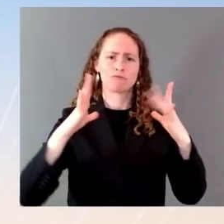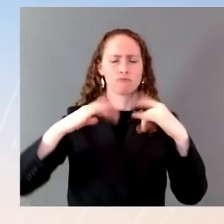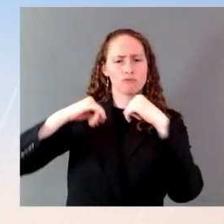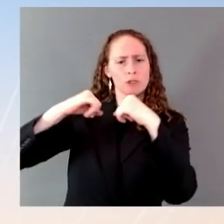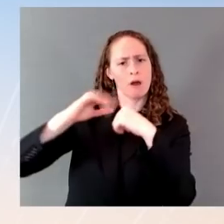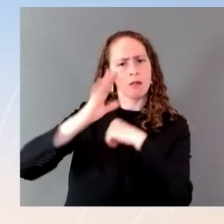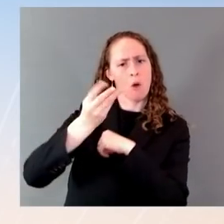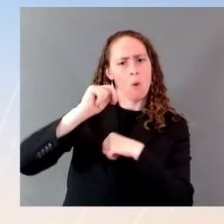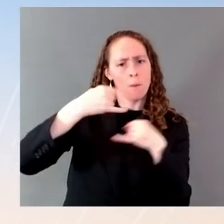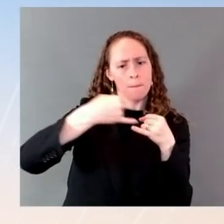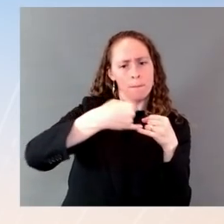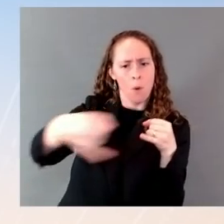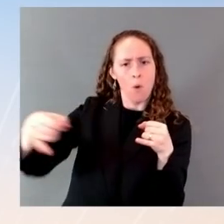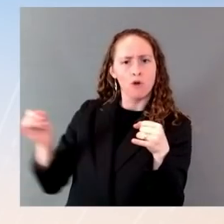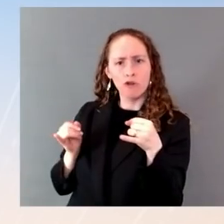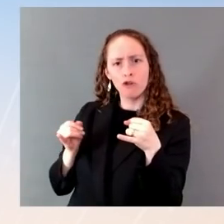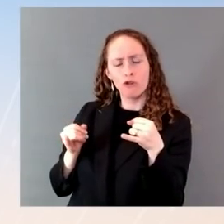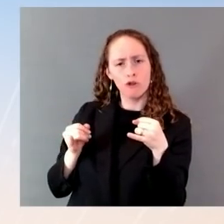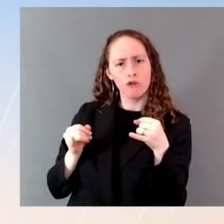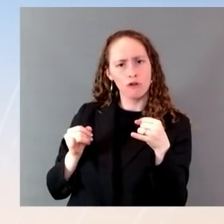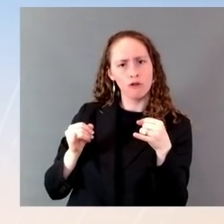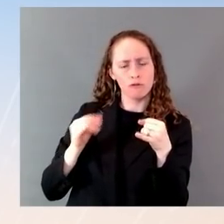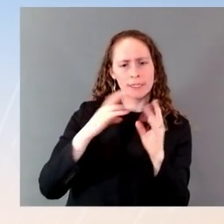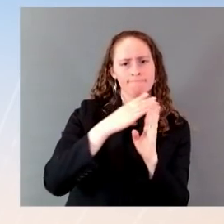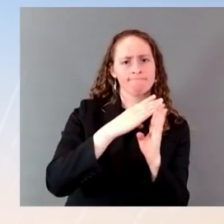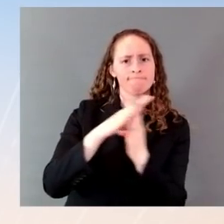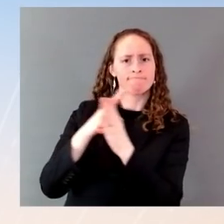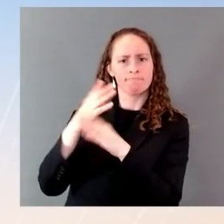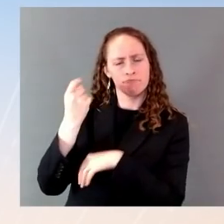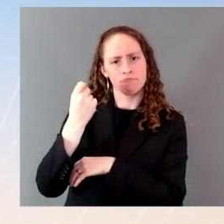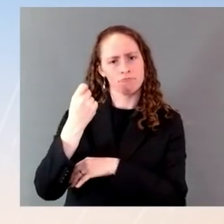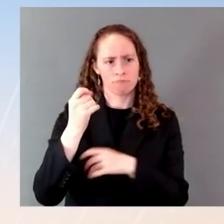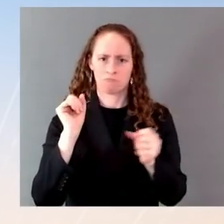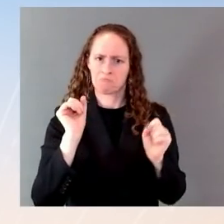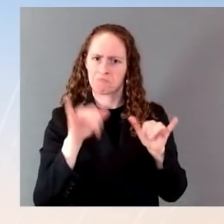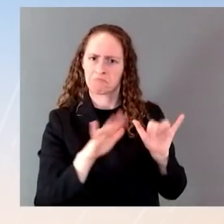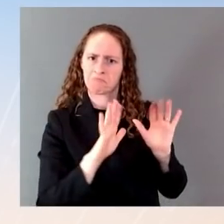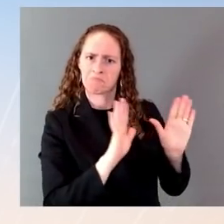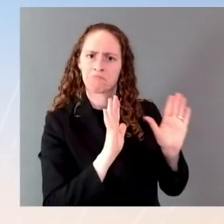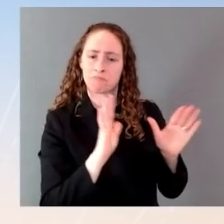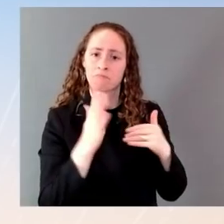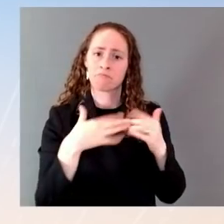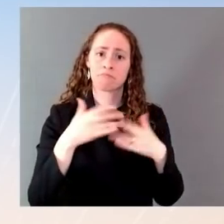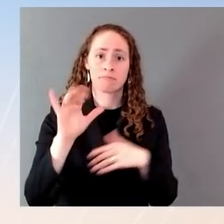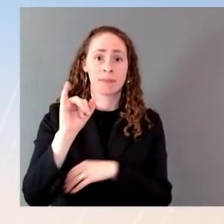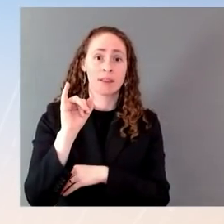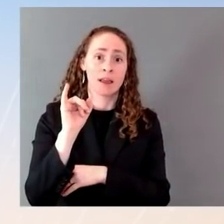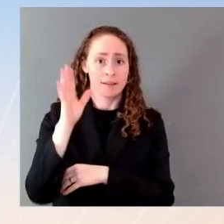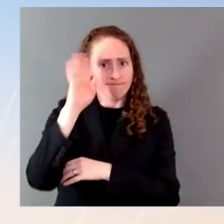The Press: Jake, thanks so much. In the days leading up to this call, the White House and administration officials said repeatedly their assessment so far